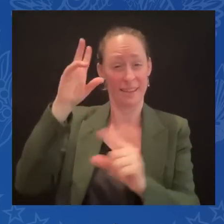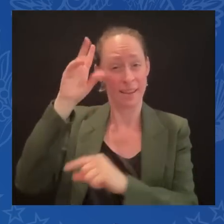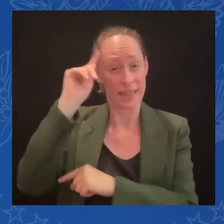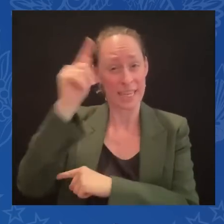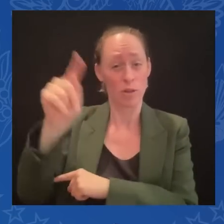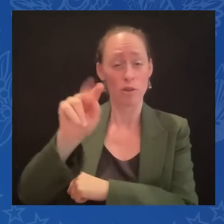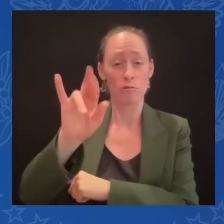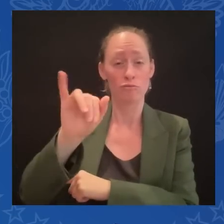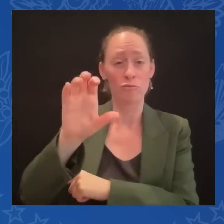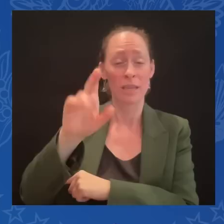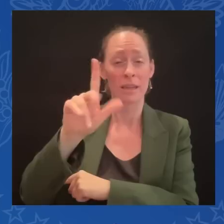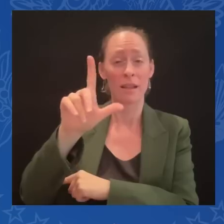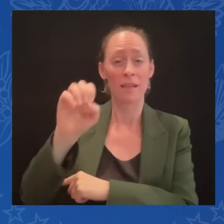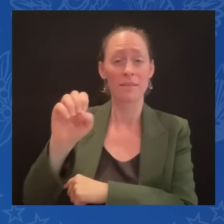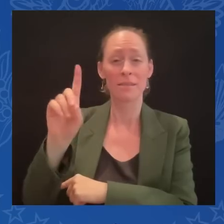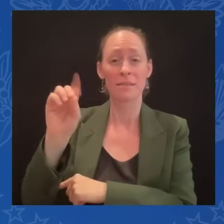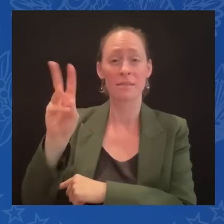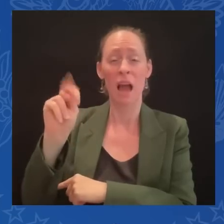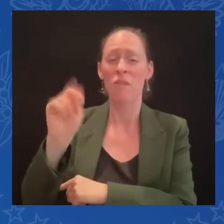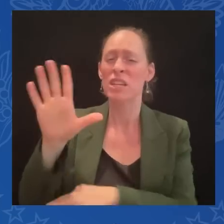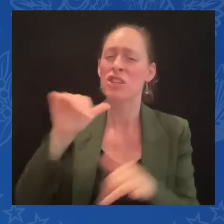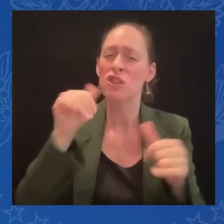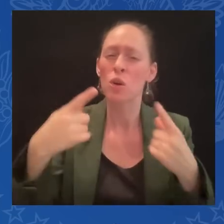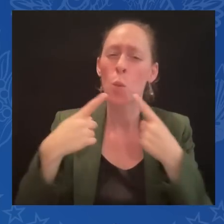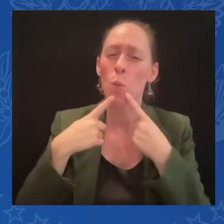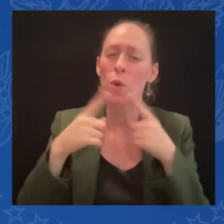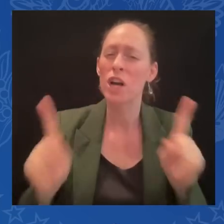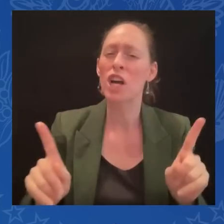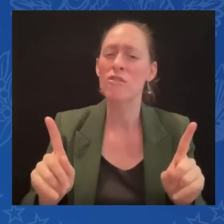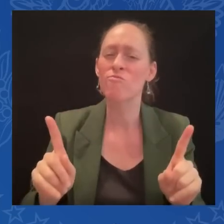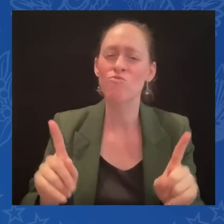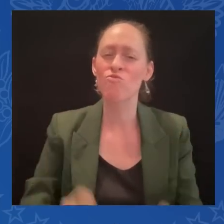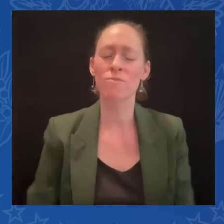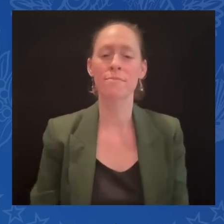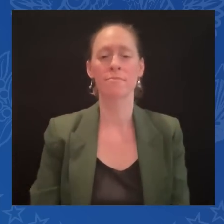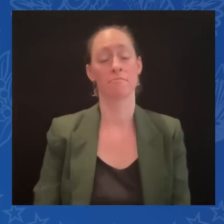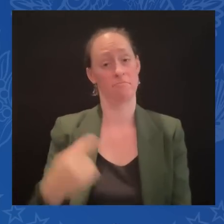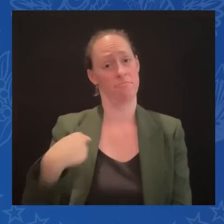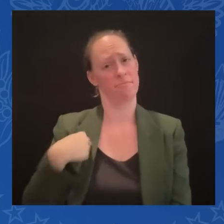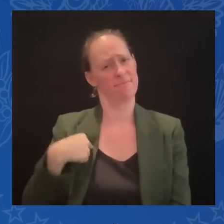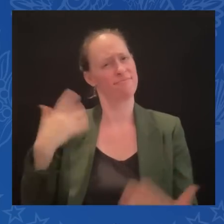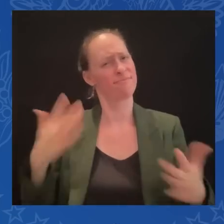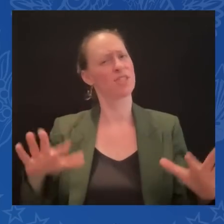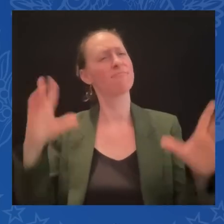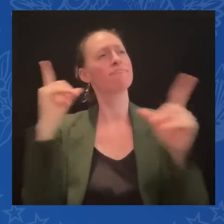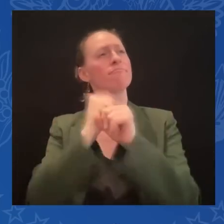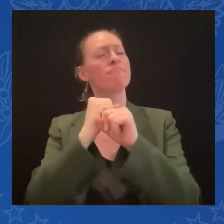I came to office determined -- to the point of -- some on my own team thought I was too determined --